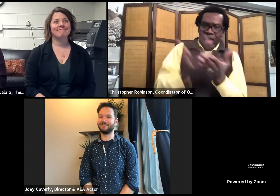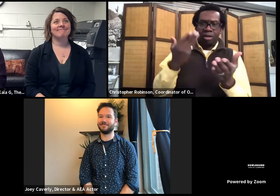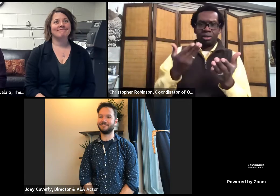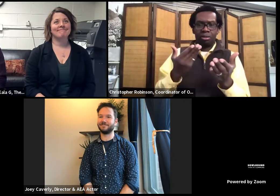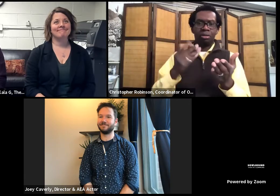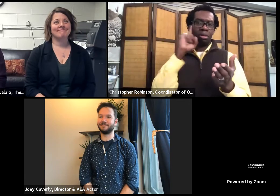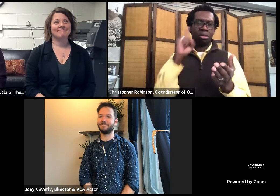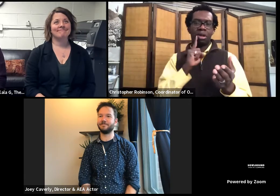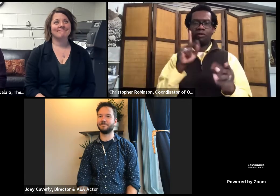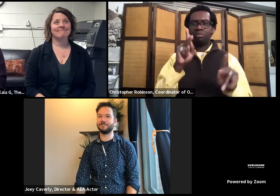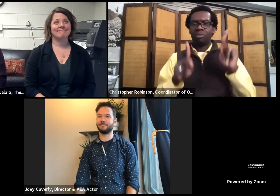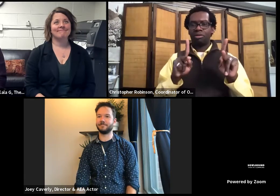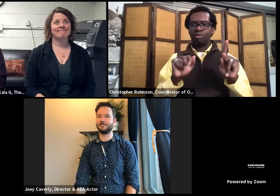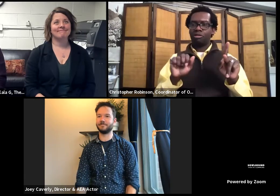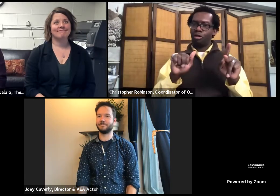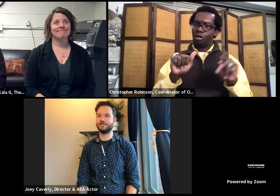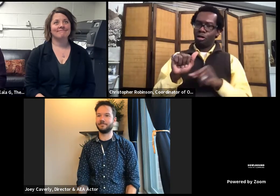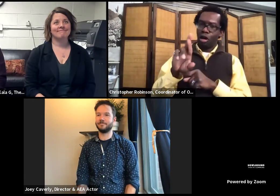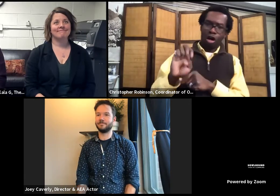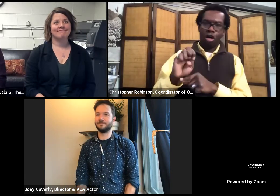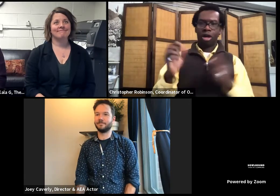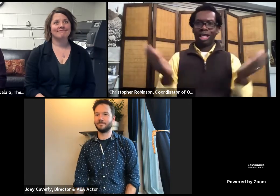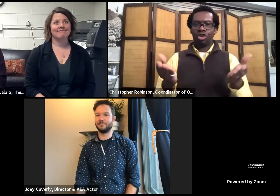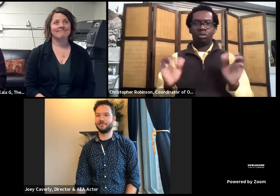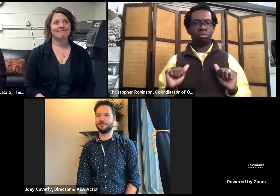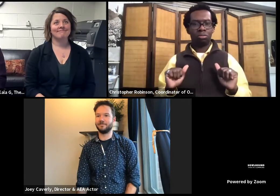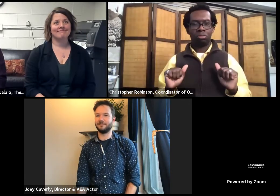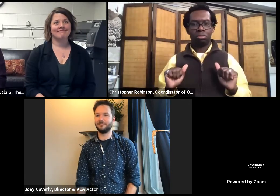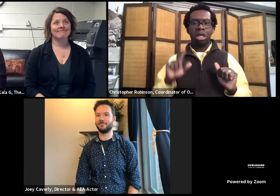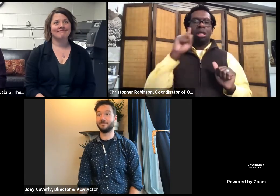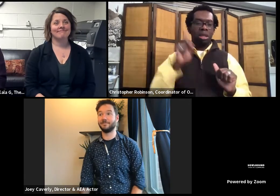So we already have, you know, the fact that deaf people are here.